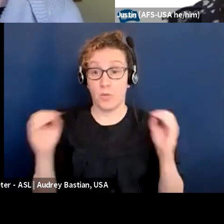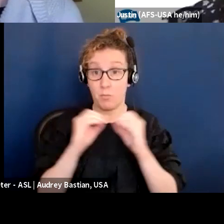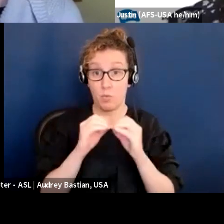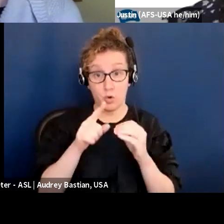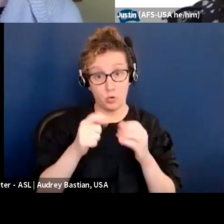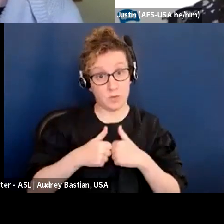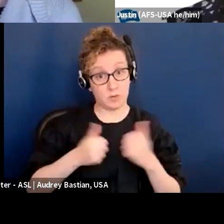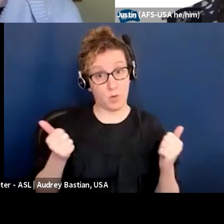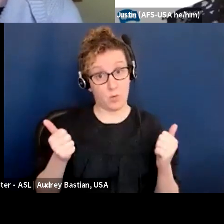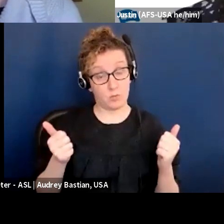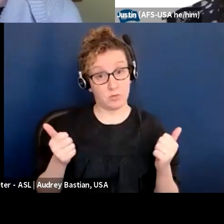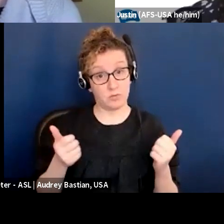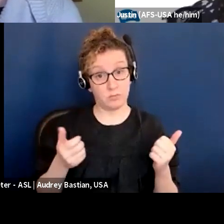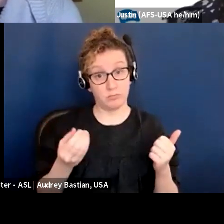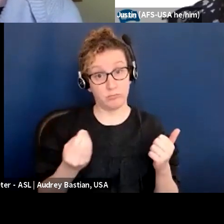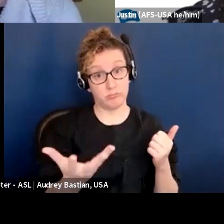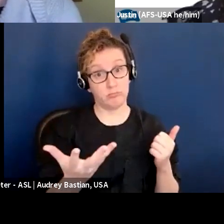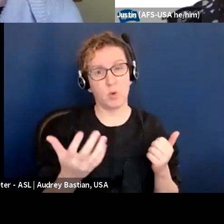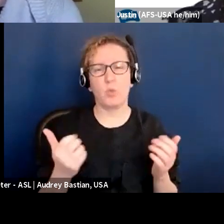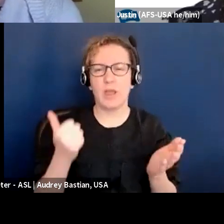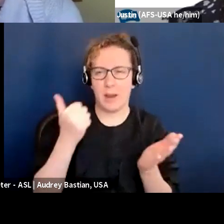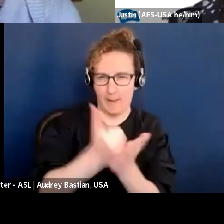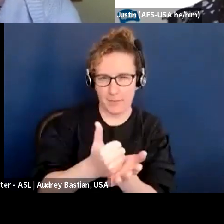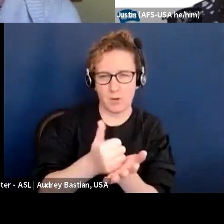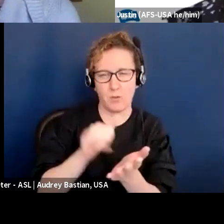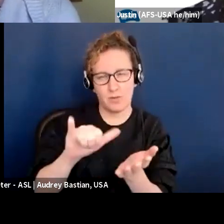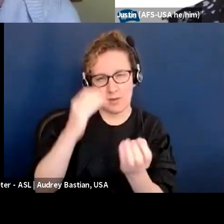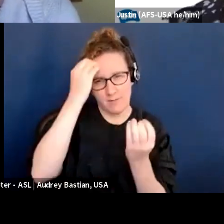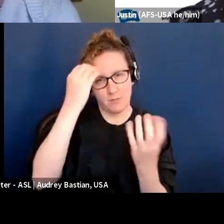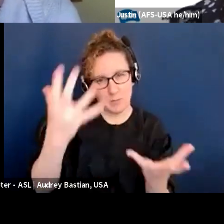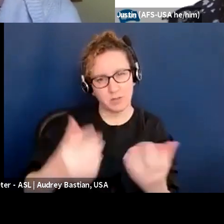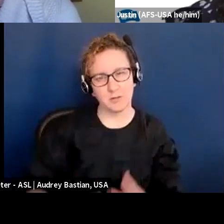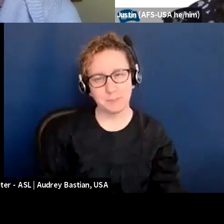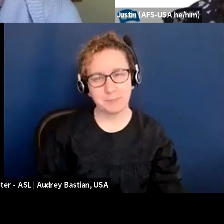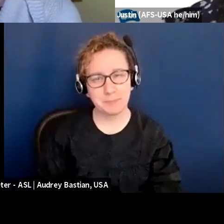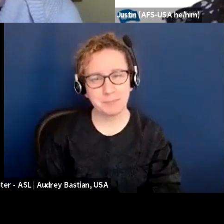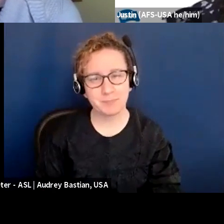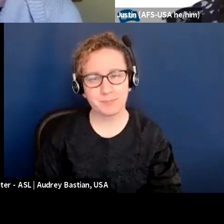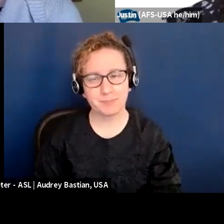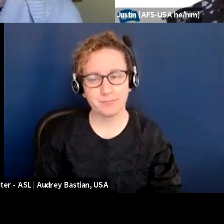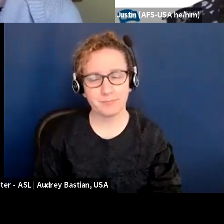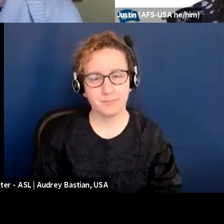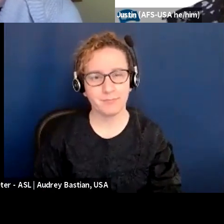we can help you with that information. >> JUSTIN HARFORD: Thank you, Sarah. That